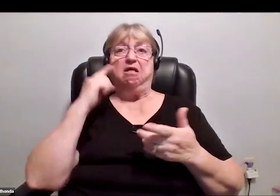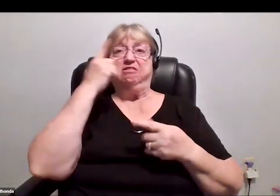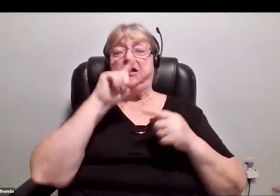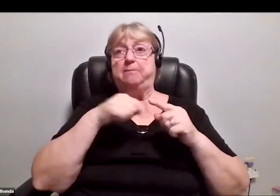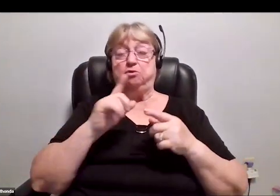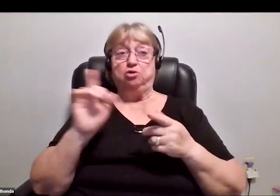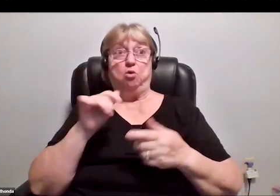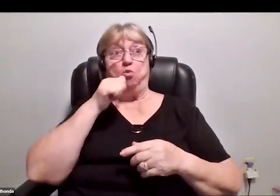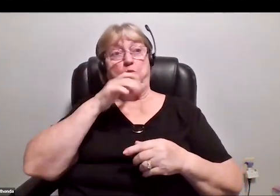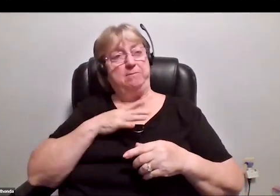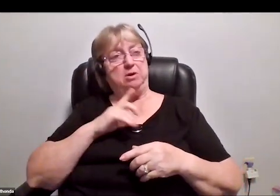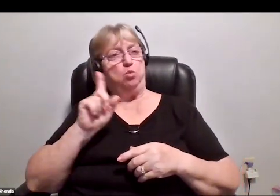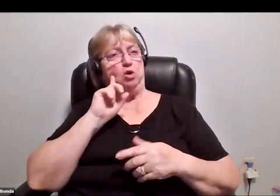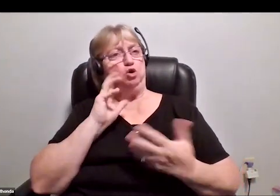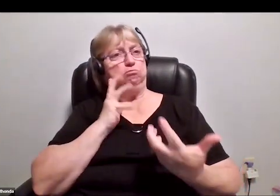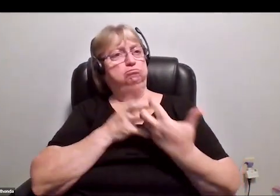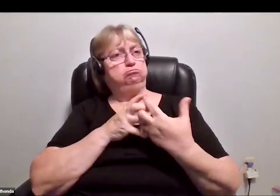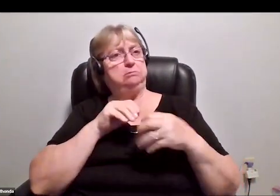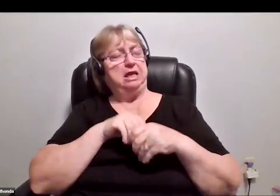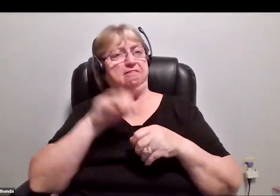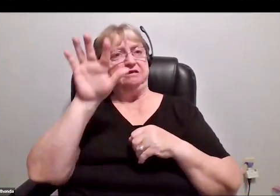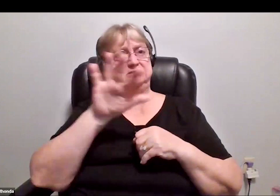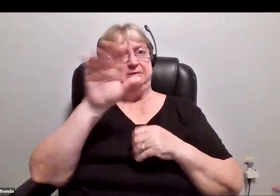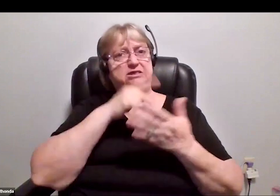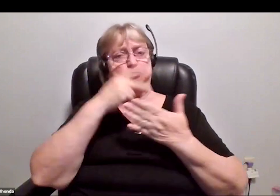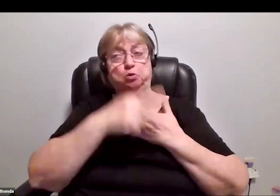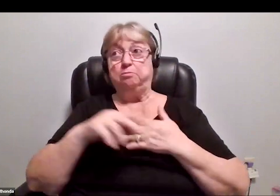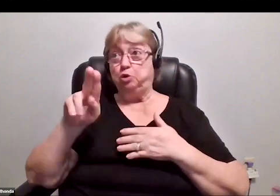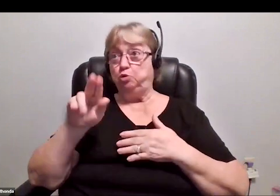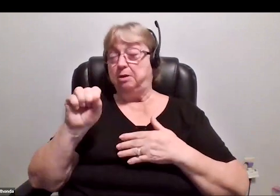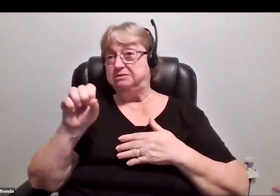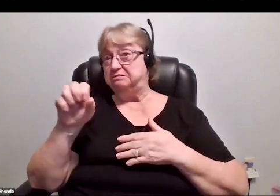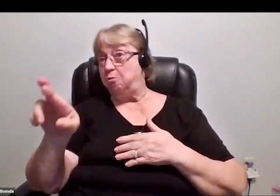fit in a space program. The USSR allowed women in their space program